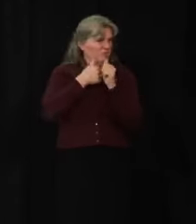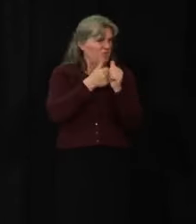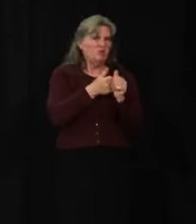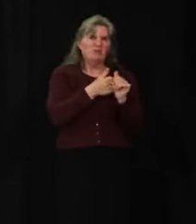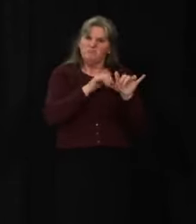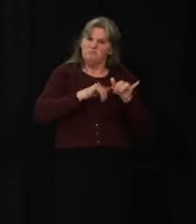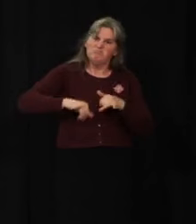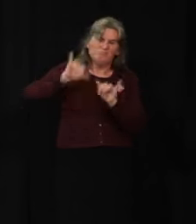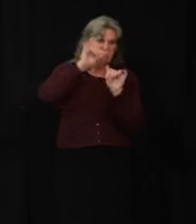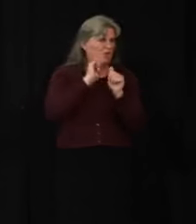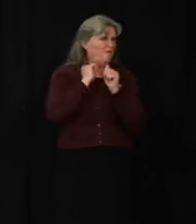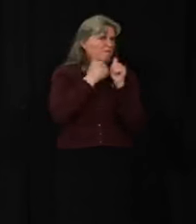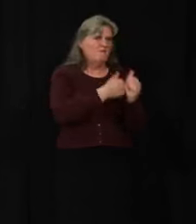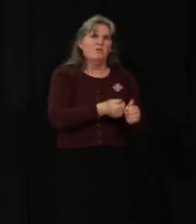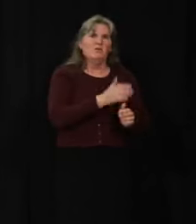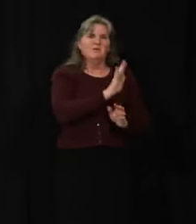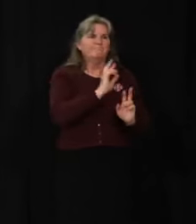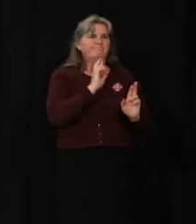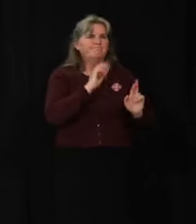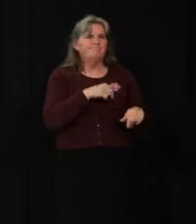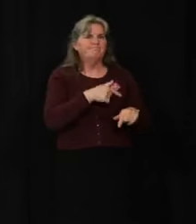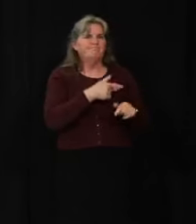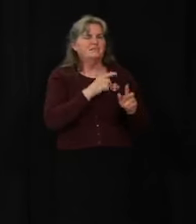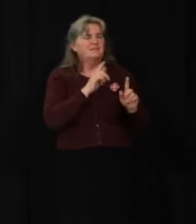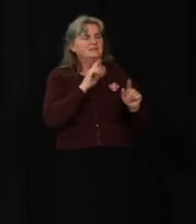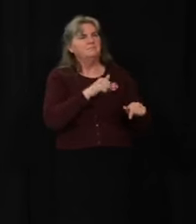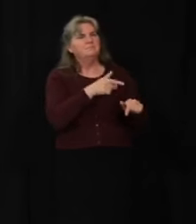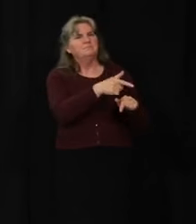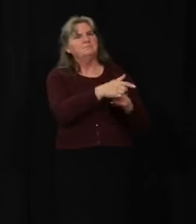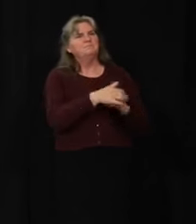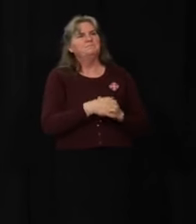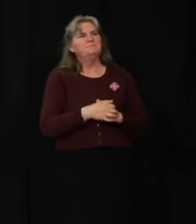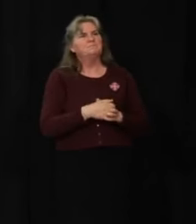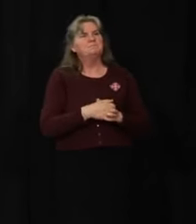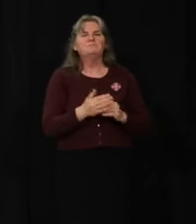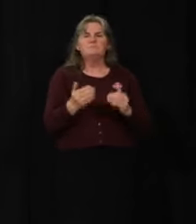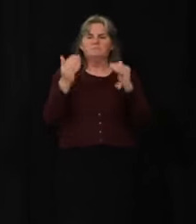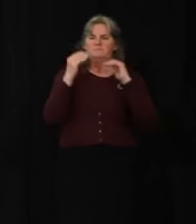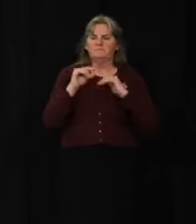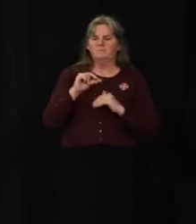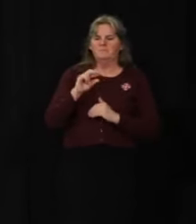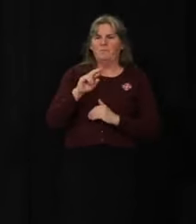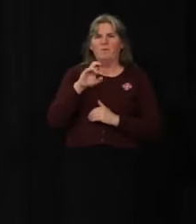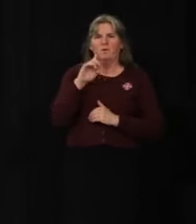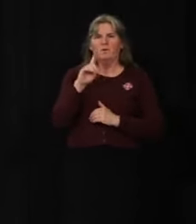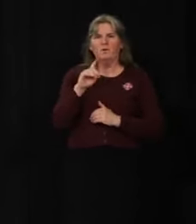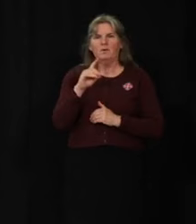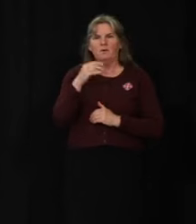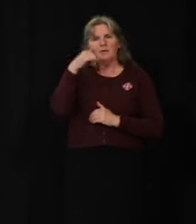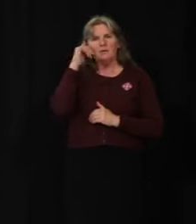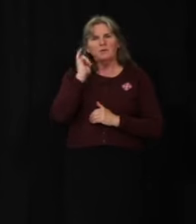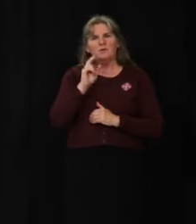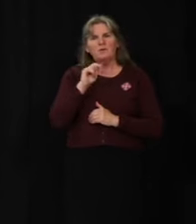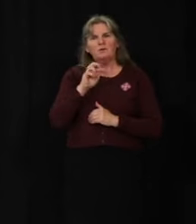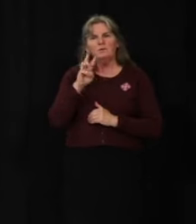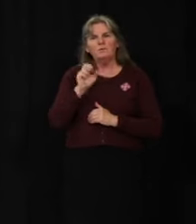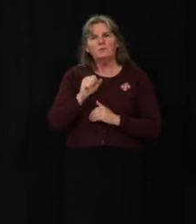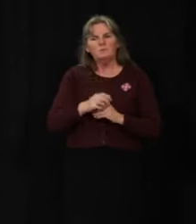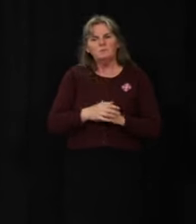that, the decisions being made by the Yukon government to move into next phases will absolutely be guided by the recommendations